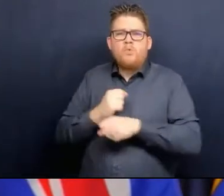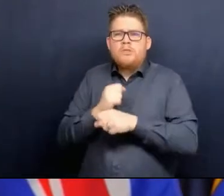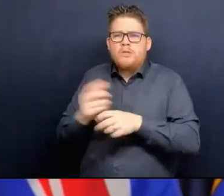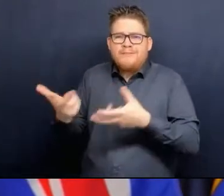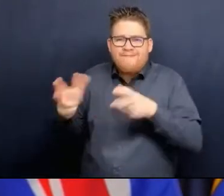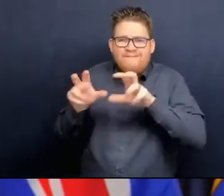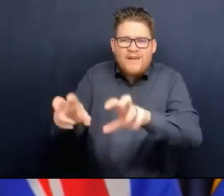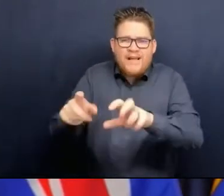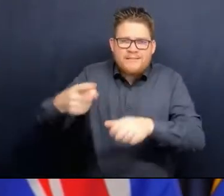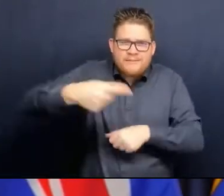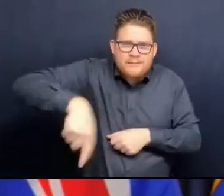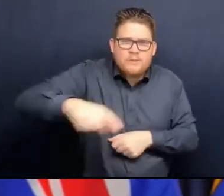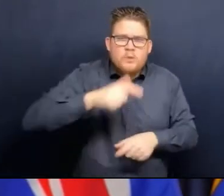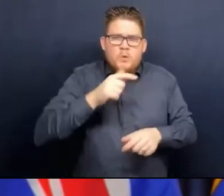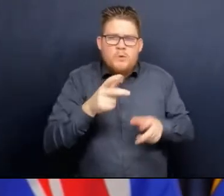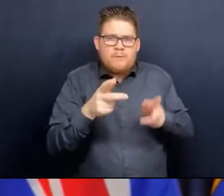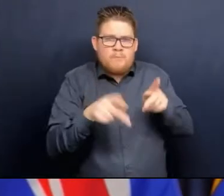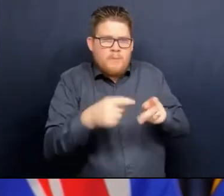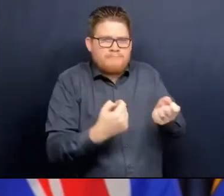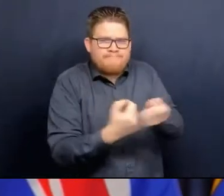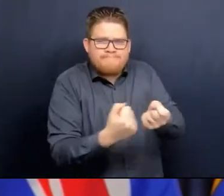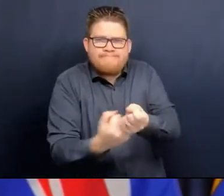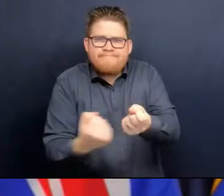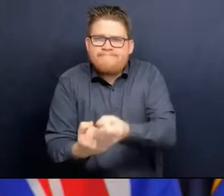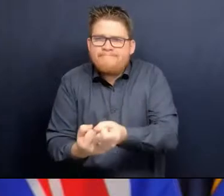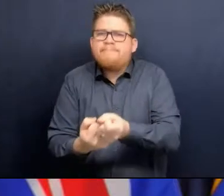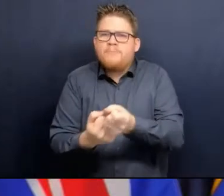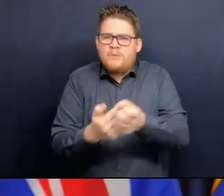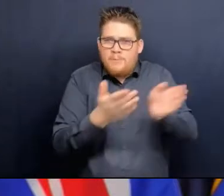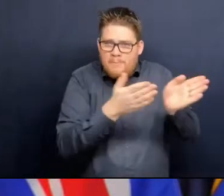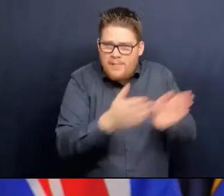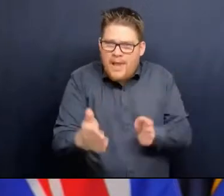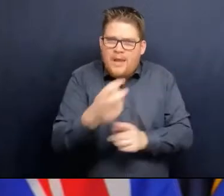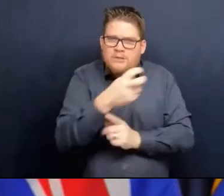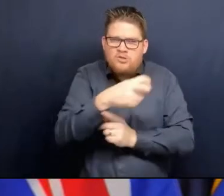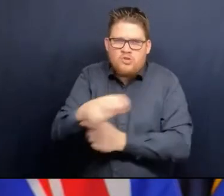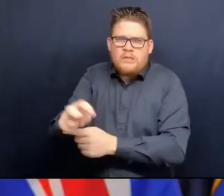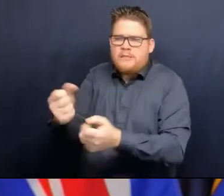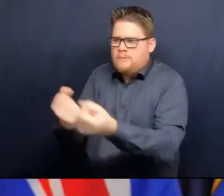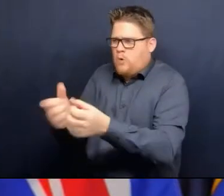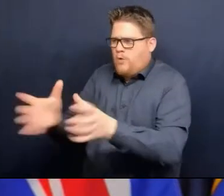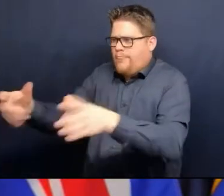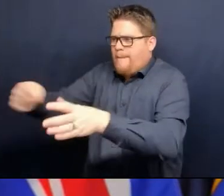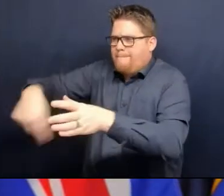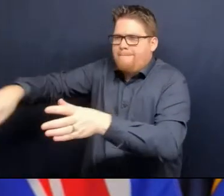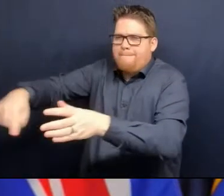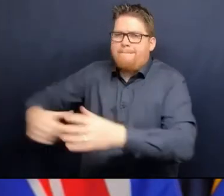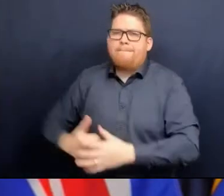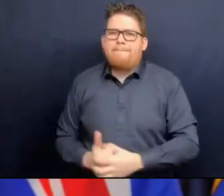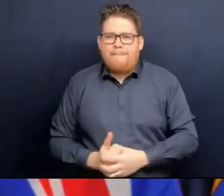presenting a plan on that. Shortly that builds on the work that we're doing, but it is